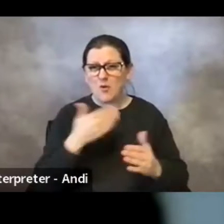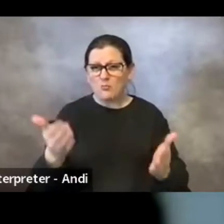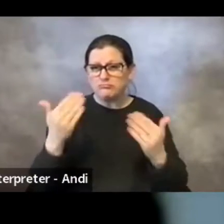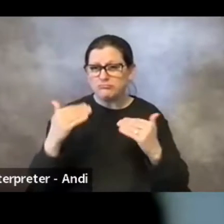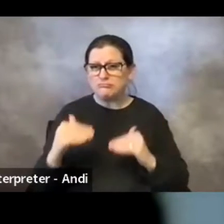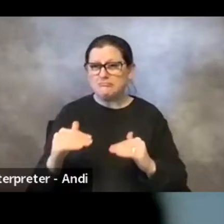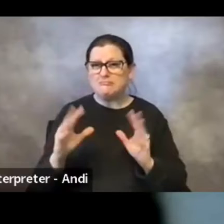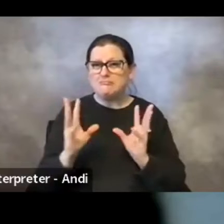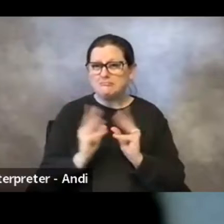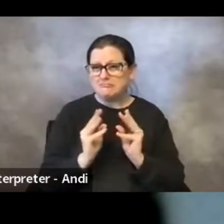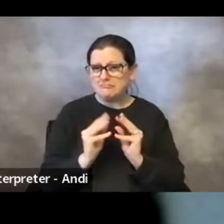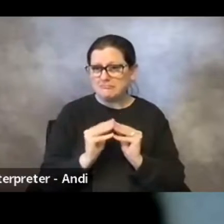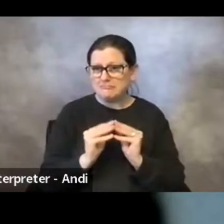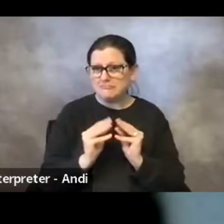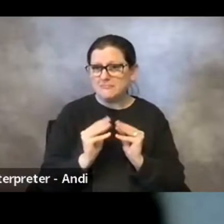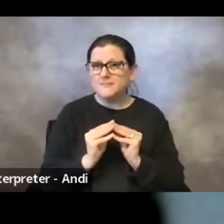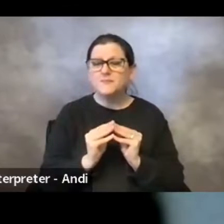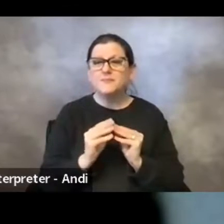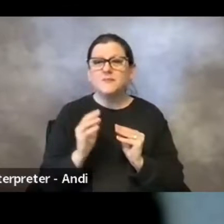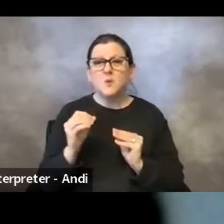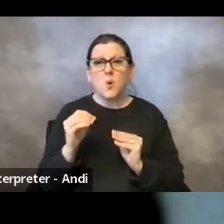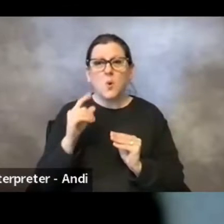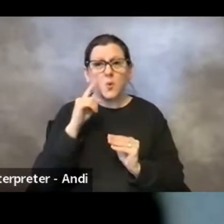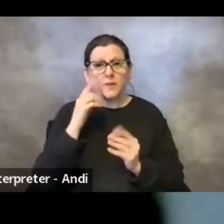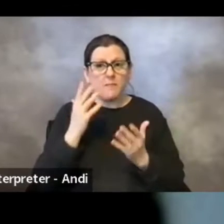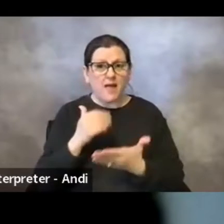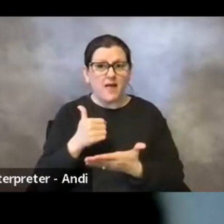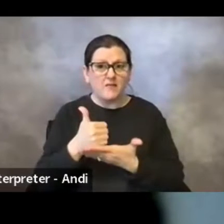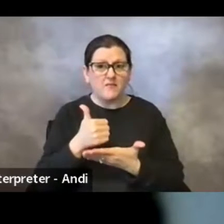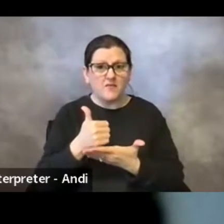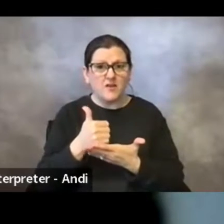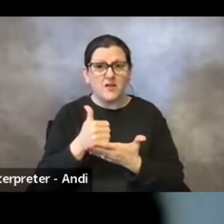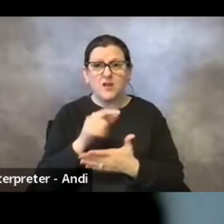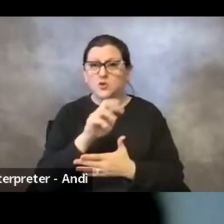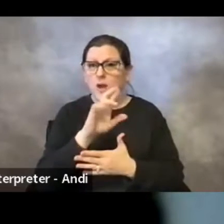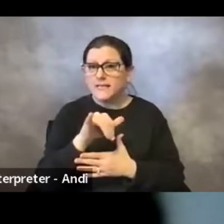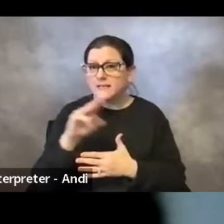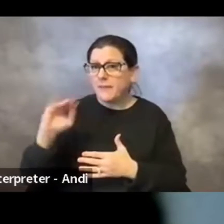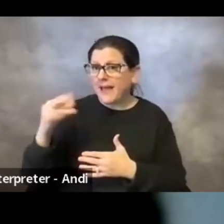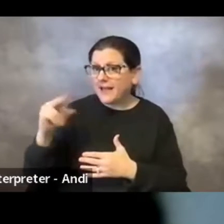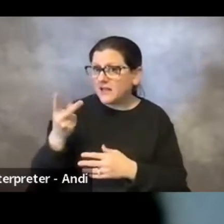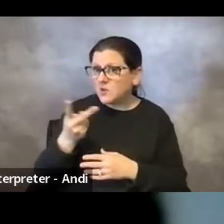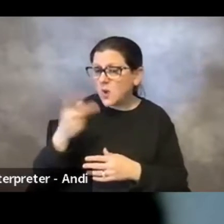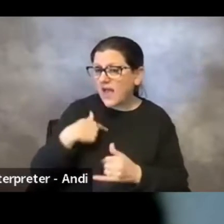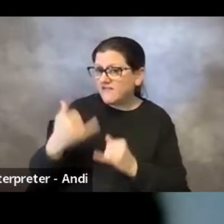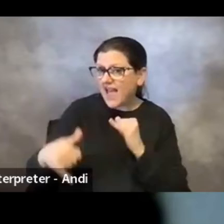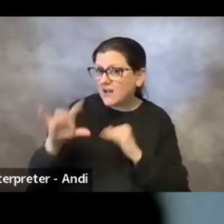session. So I think it might be helpful maybe if Traci Megan Do you have any final thoughts or things you'd like to share and